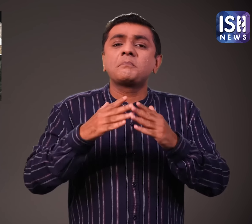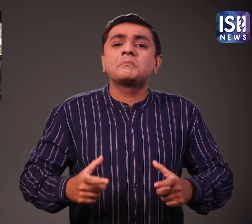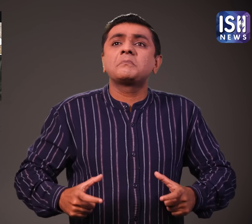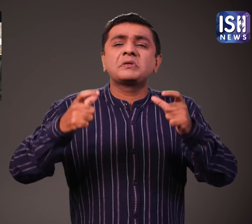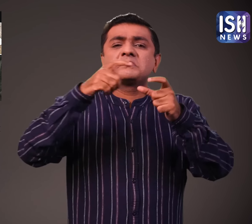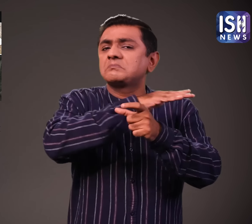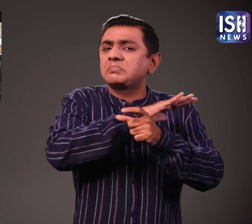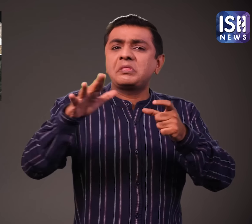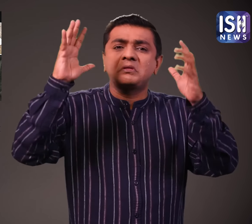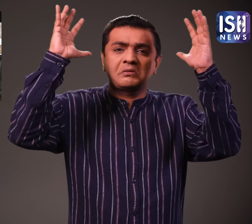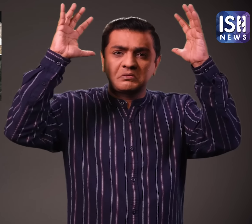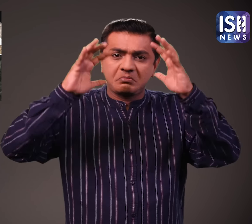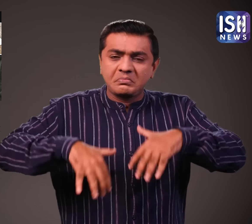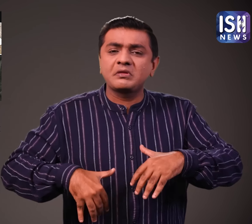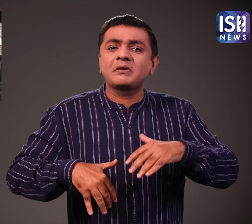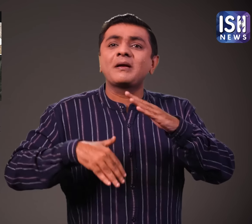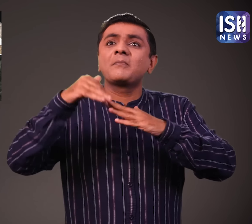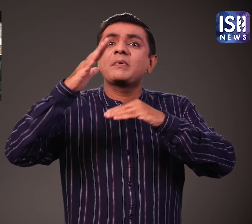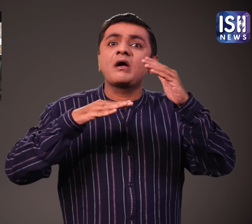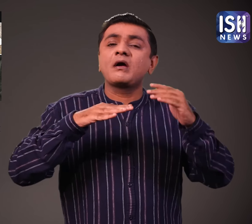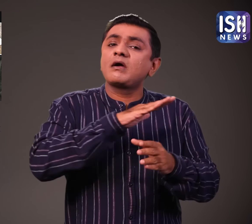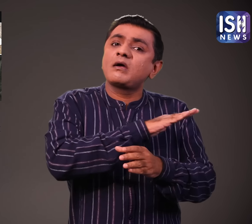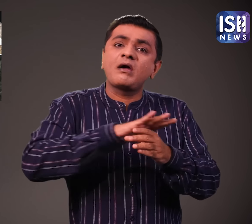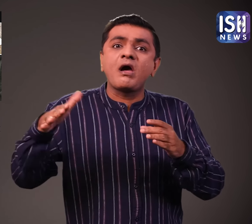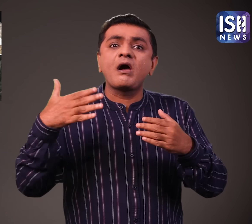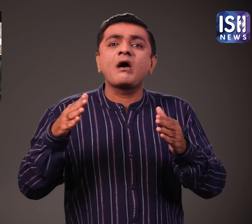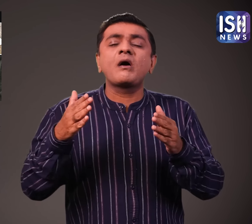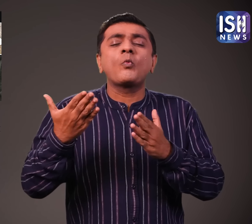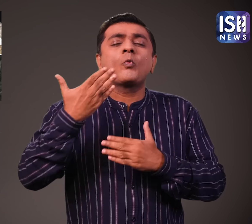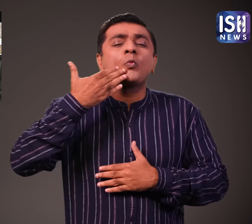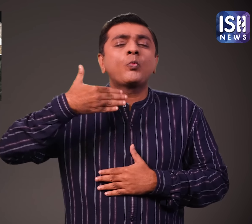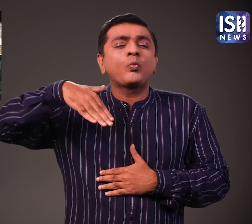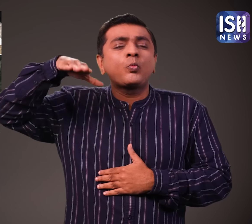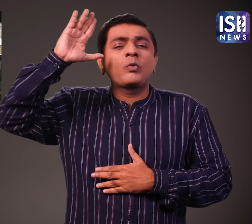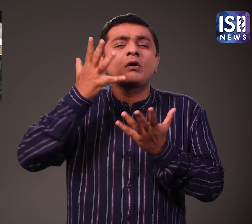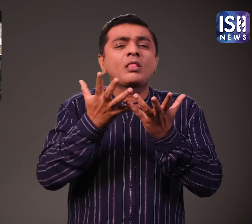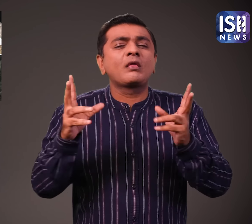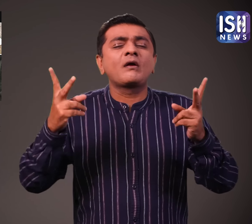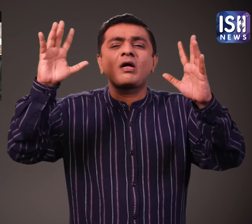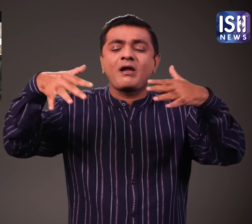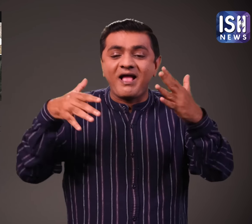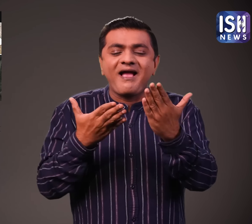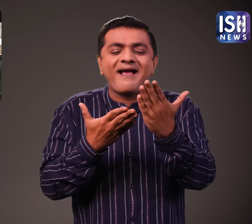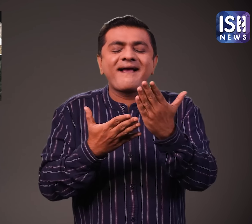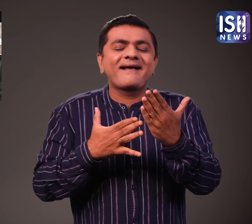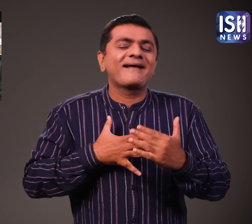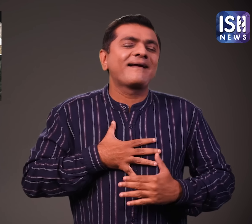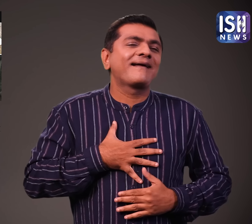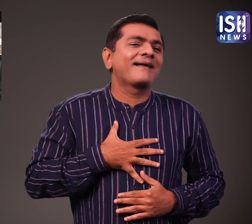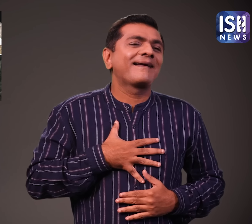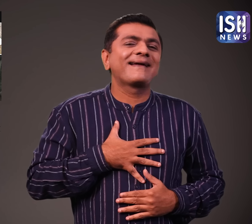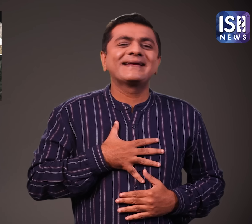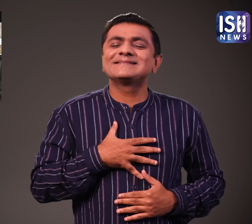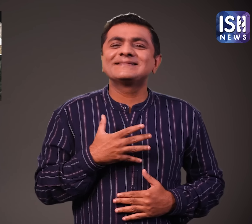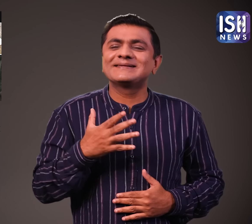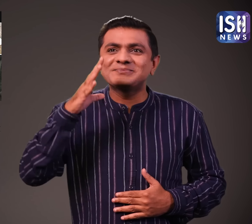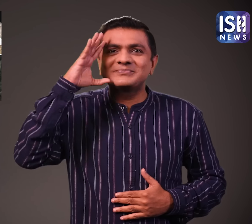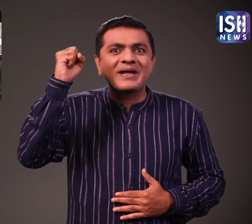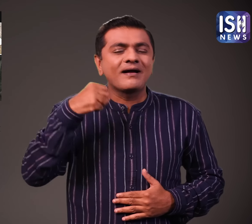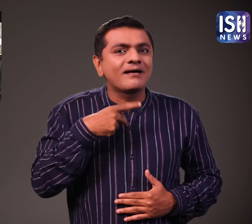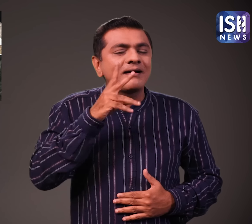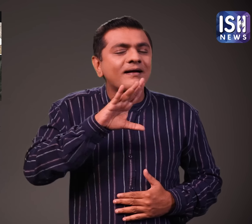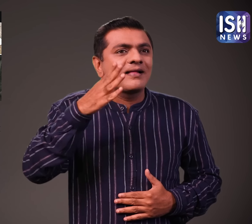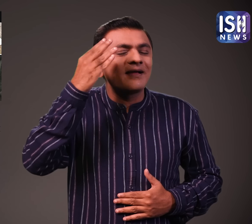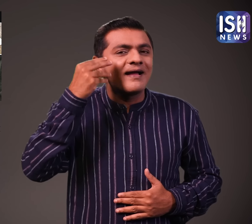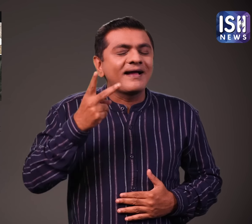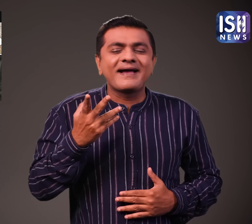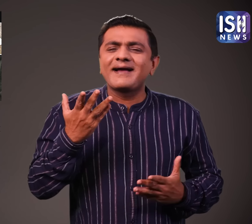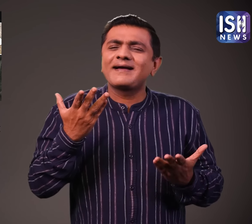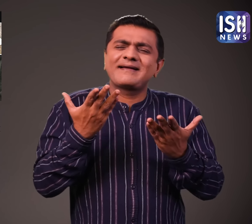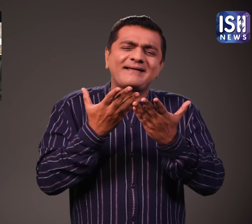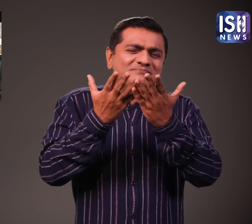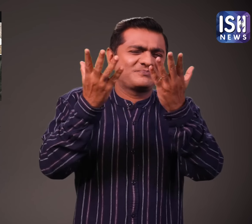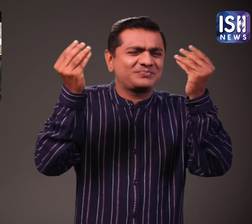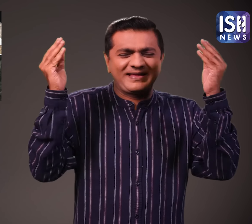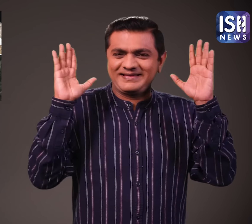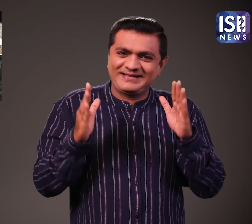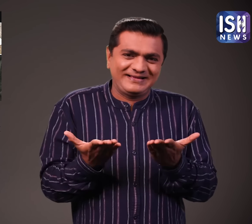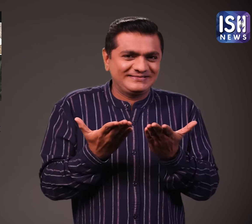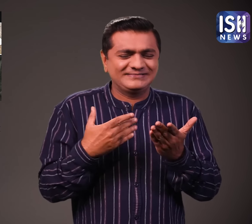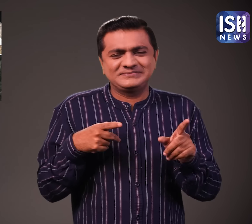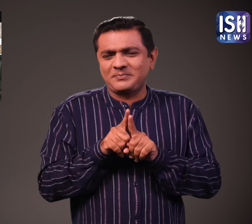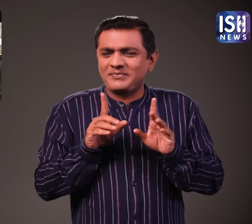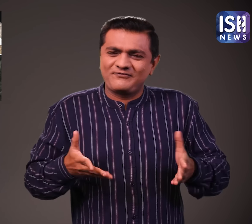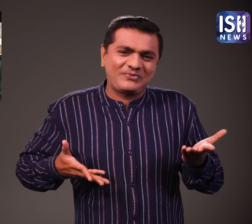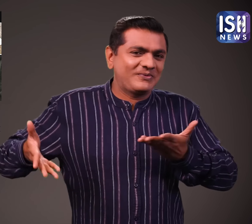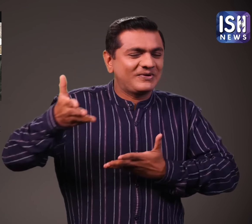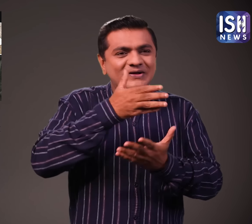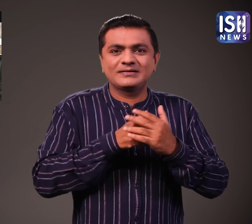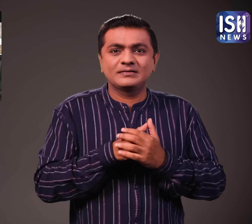Even during redevelopment, we often find old items while dismantling structures and feel excited seeing them.